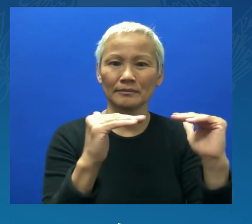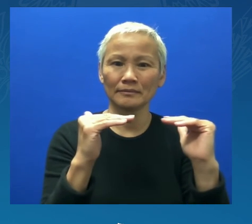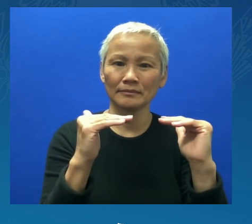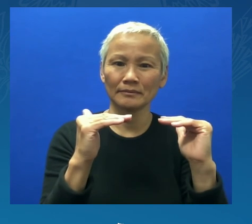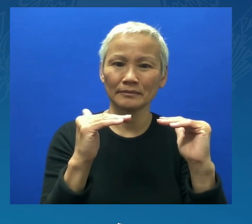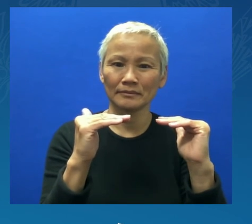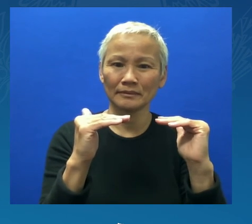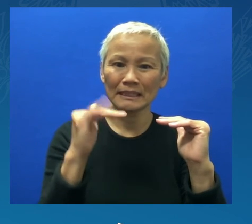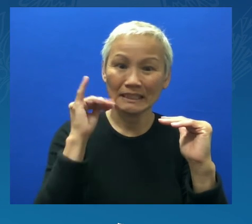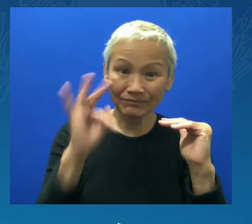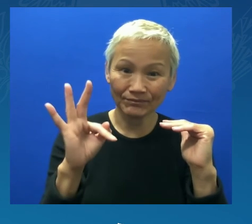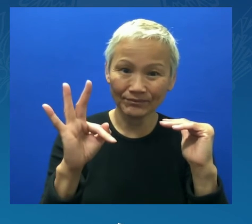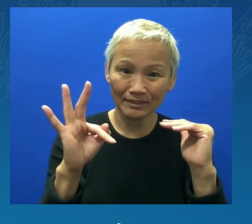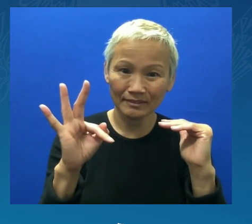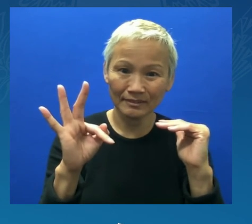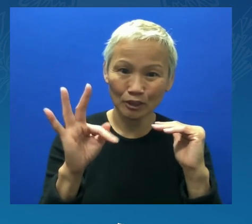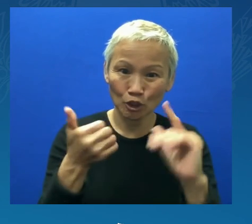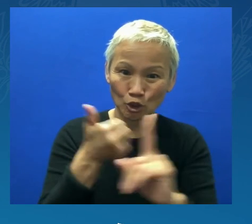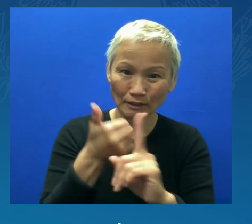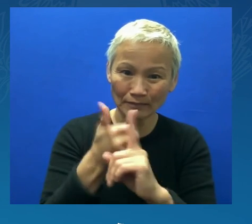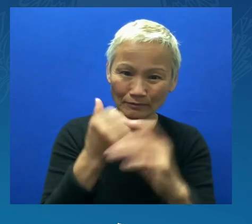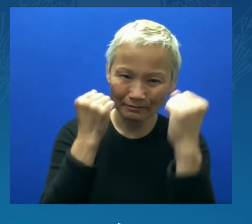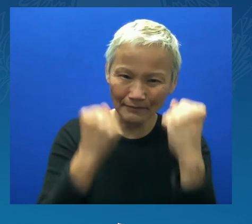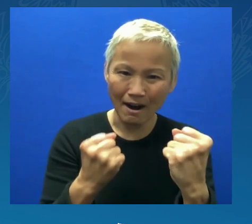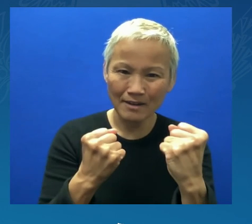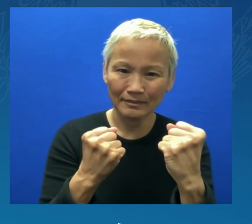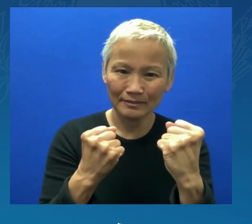Strength -- what it does to empower the people.